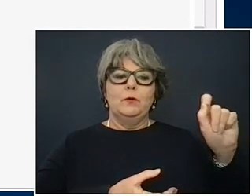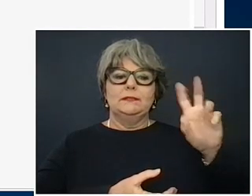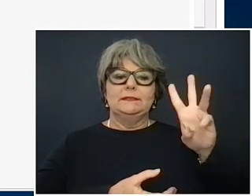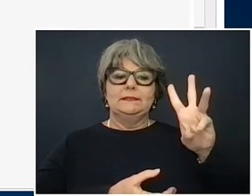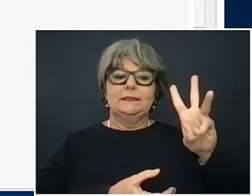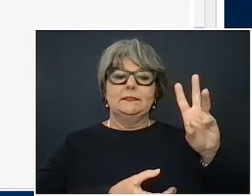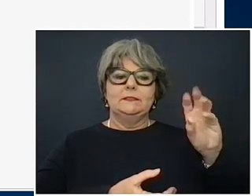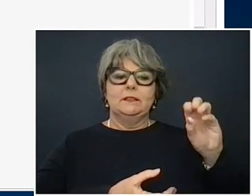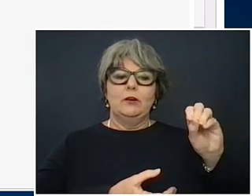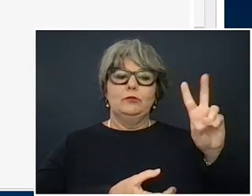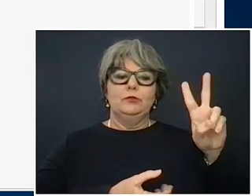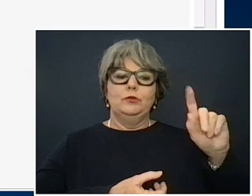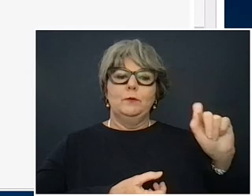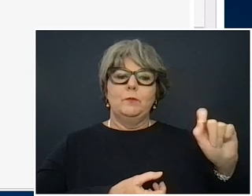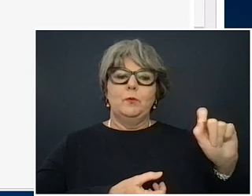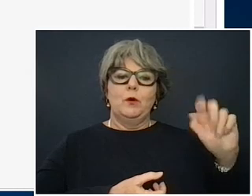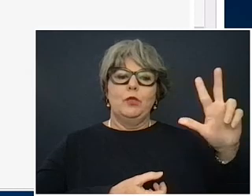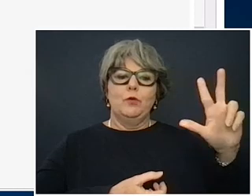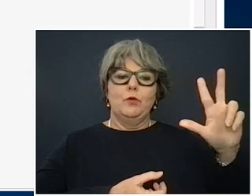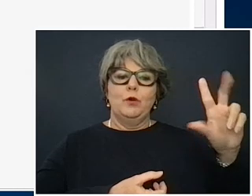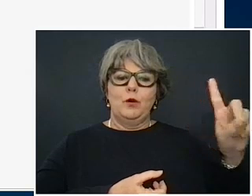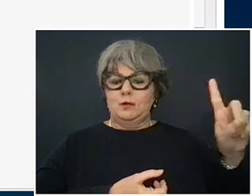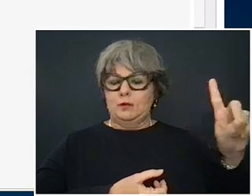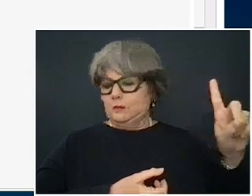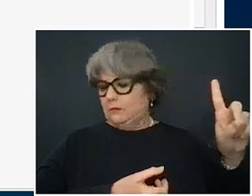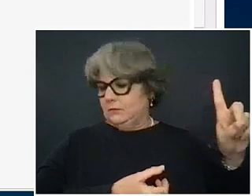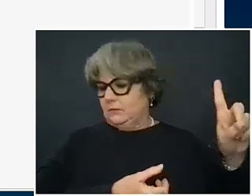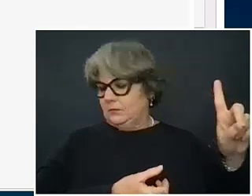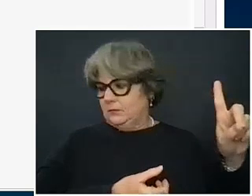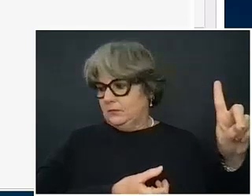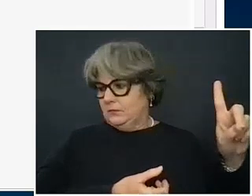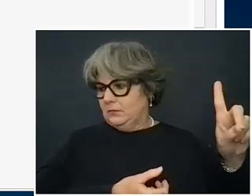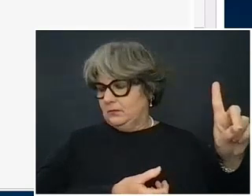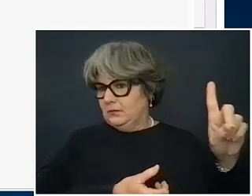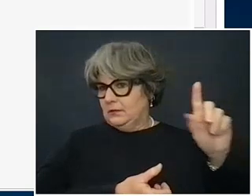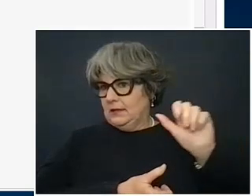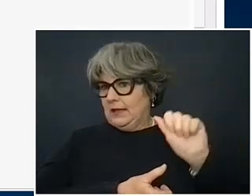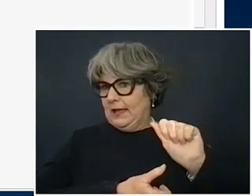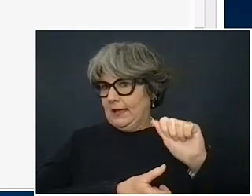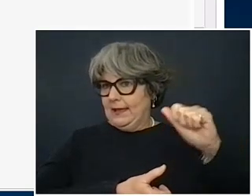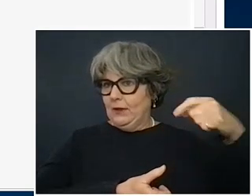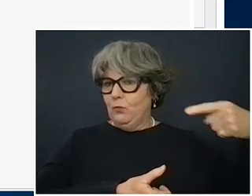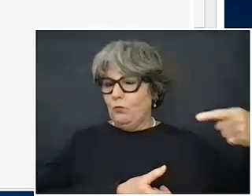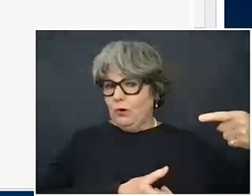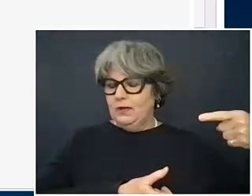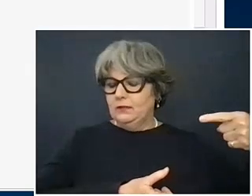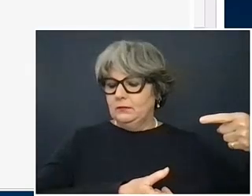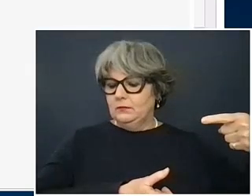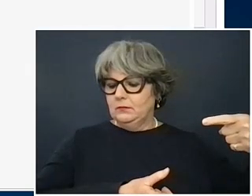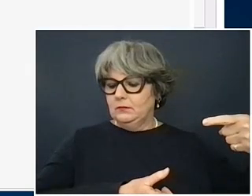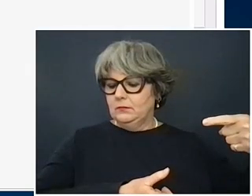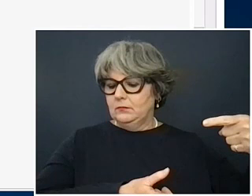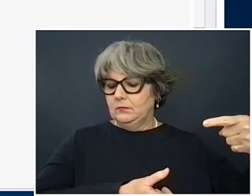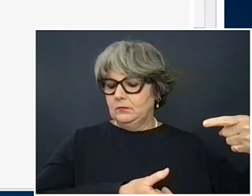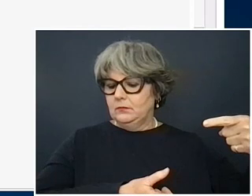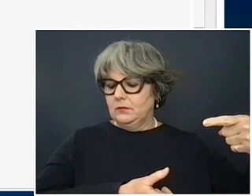602.31 and then we have (a) and we'll go through (a)(1). You notice that (a) was scratched. And basically here's where we